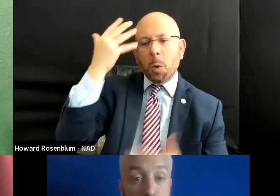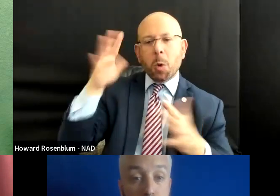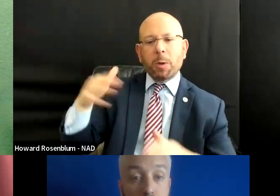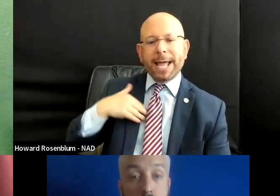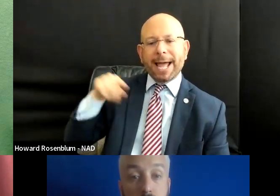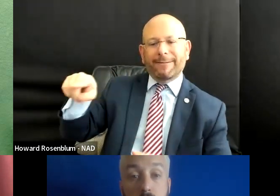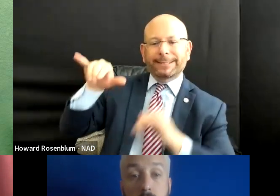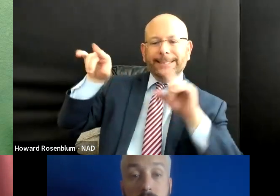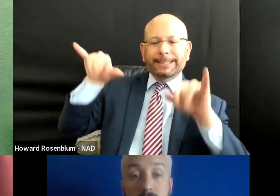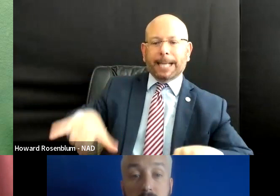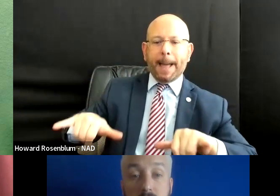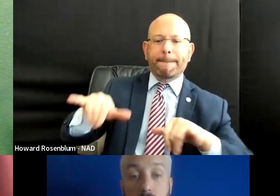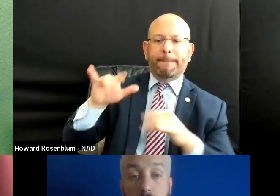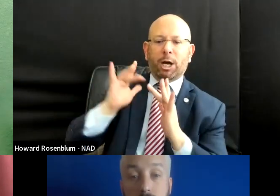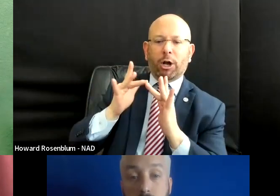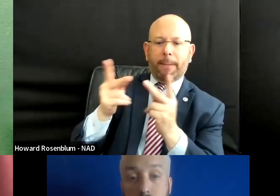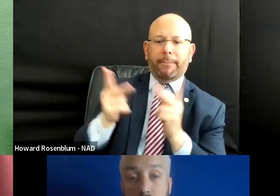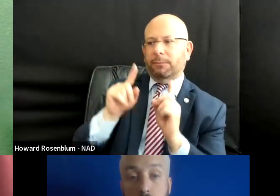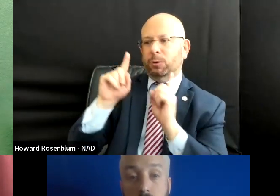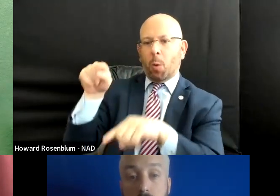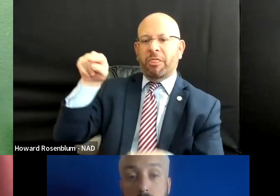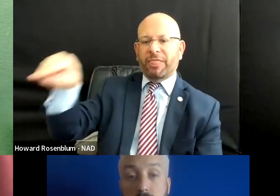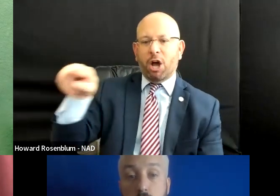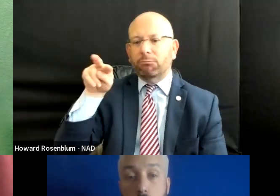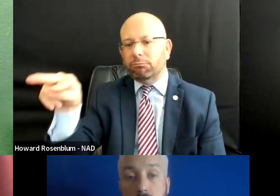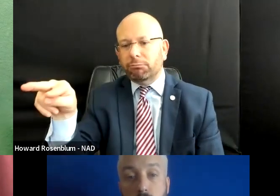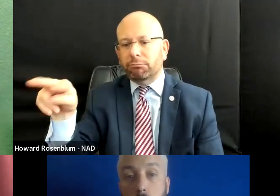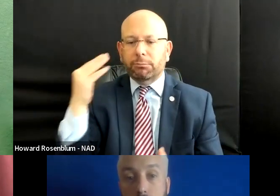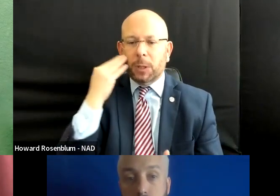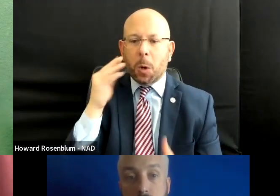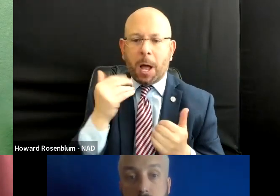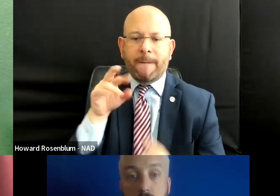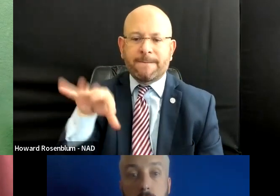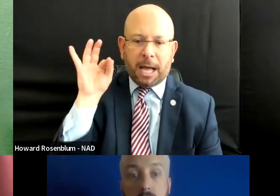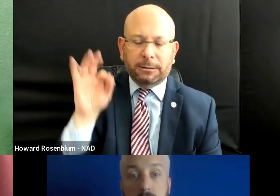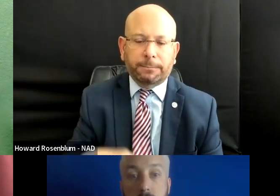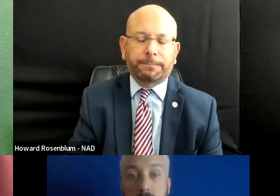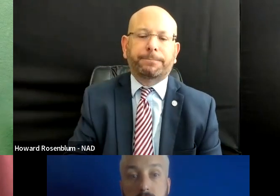to do, to, is to also have links for governors, for the president, for any